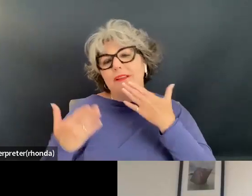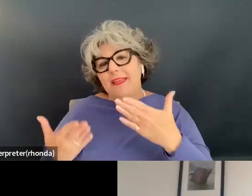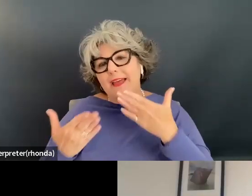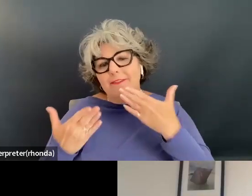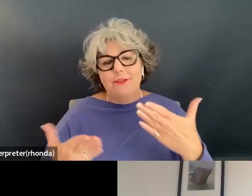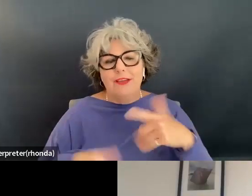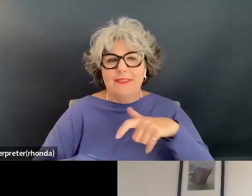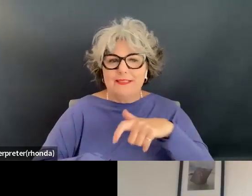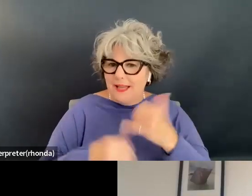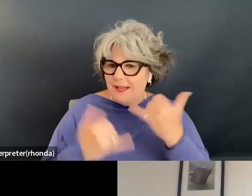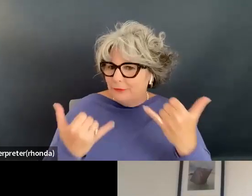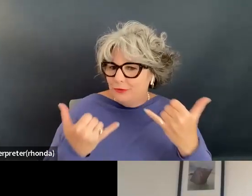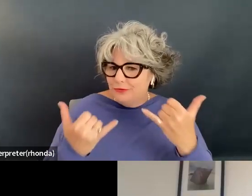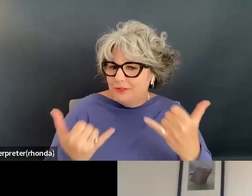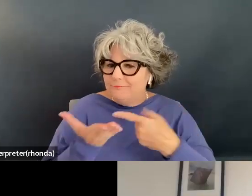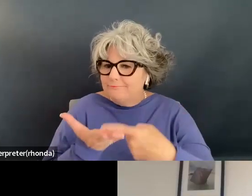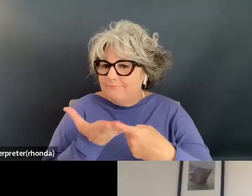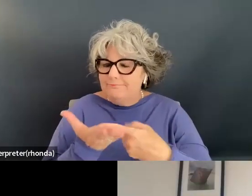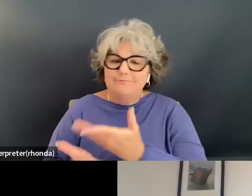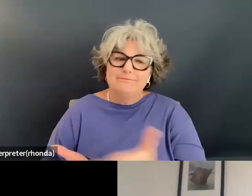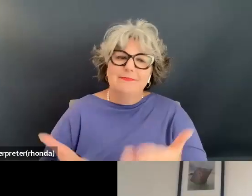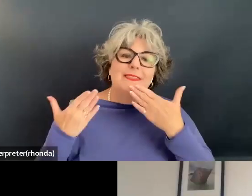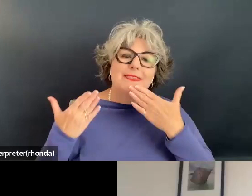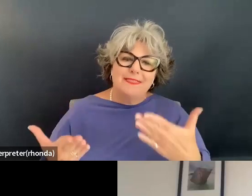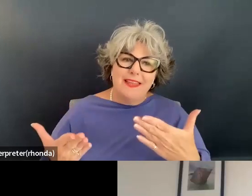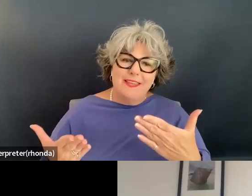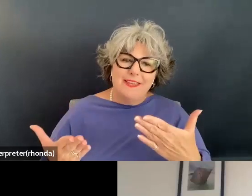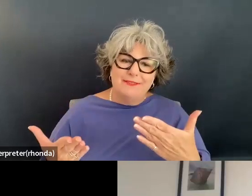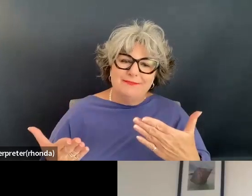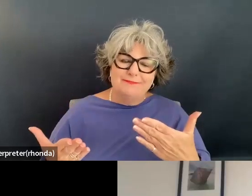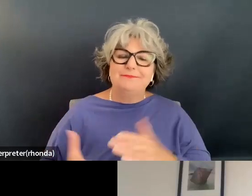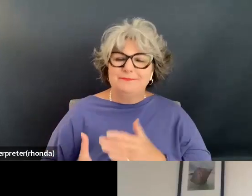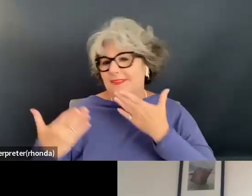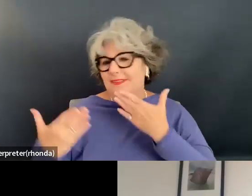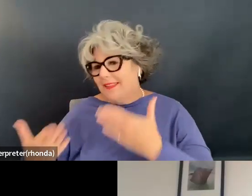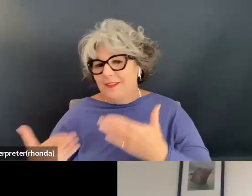to have this conversation with you. Thank you so much. Thank you. Thank you very much.